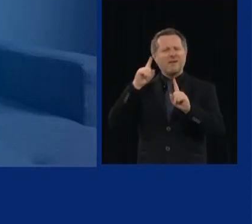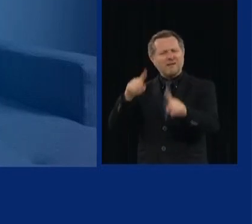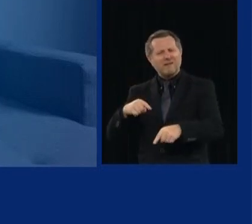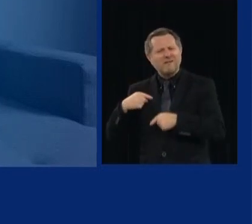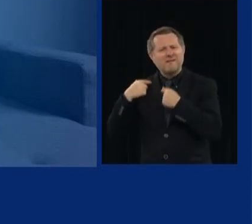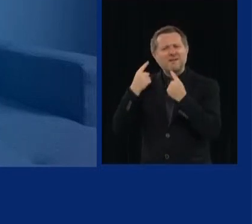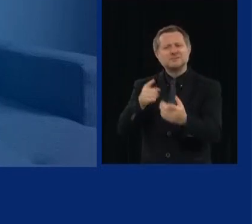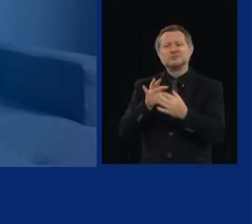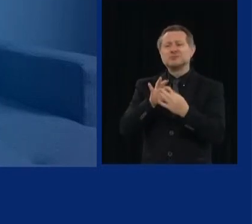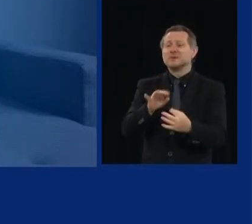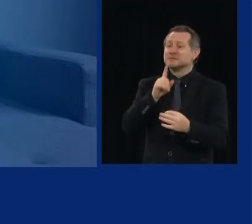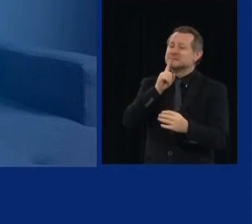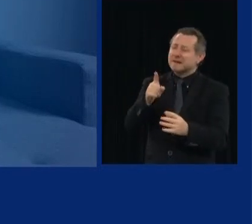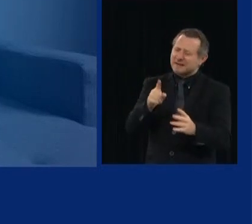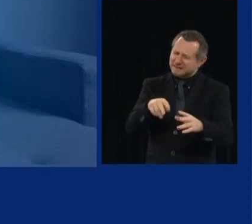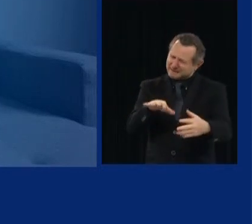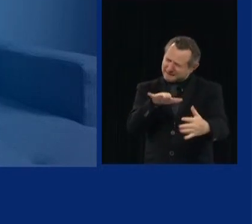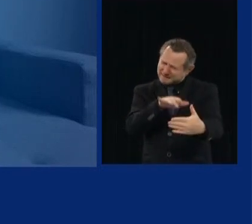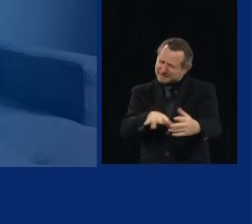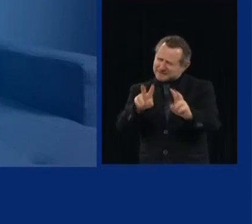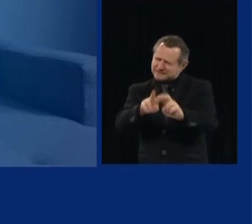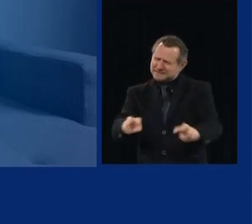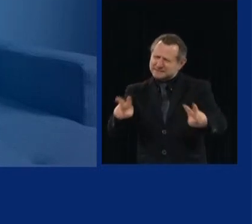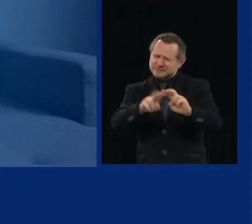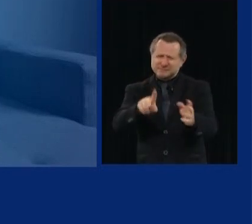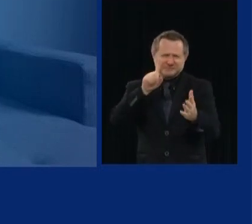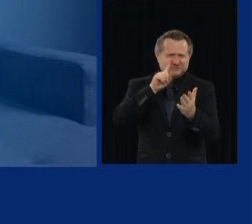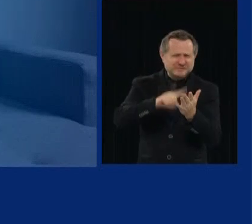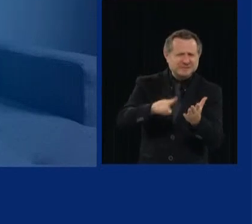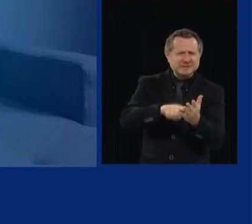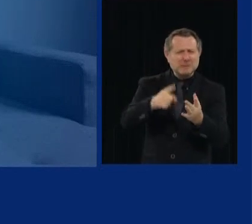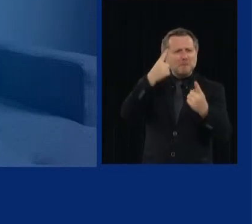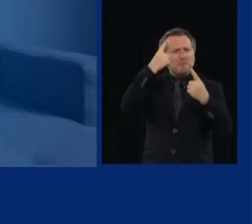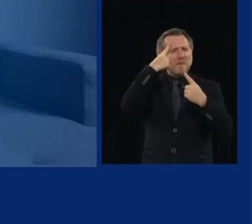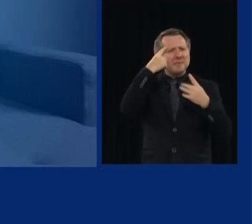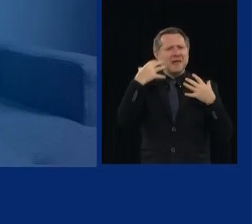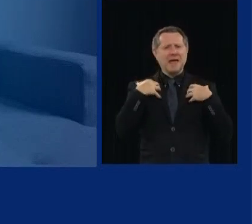THEY'RE FEELING IT IN A NUMBER OF WAYLES. WE'VE TALKED ABOUT IT.